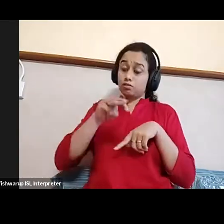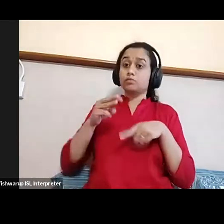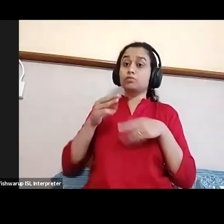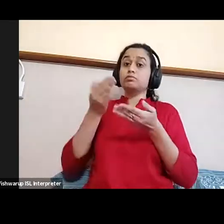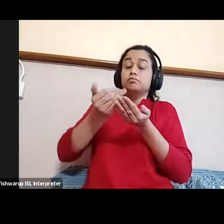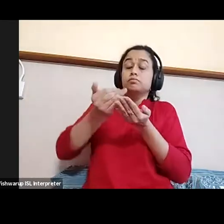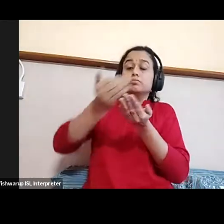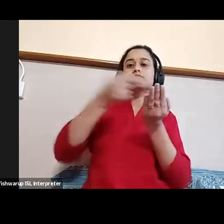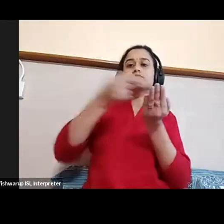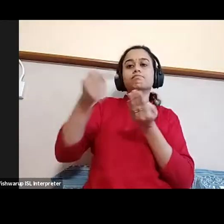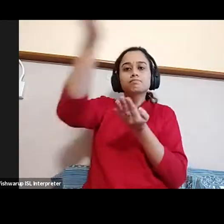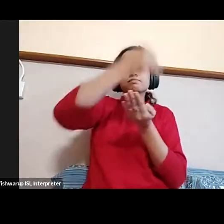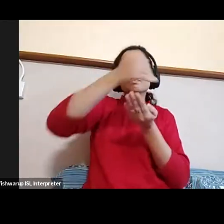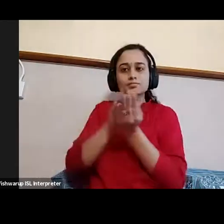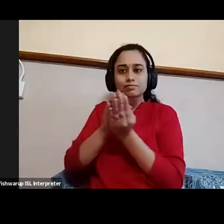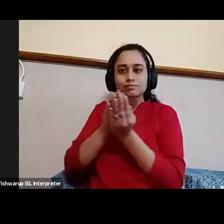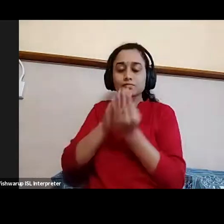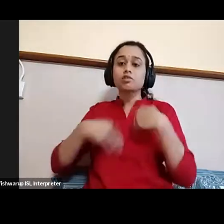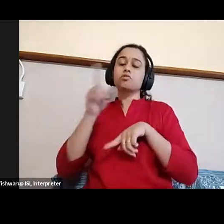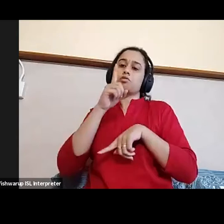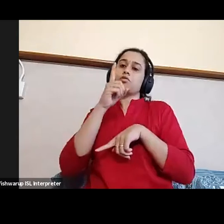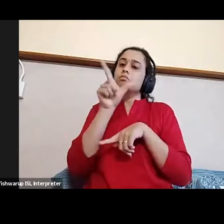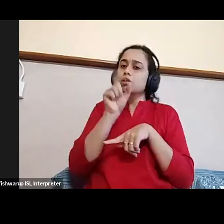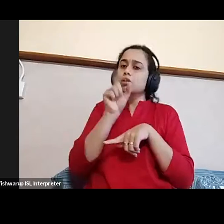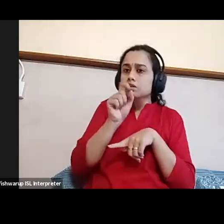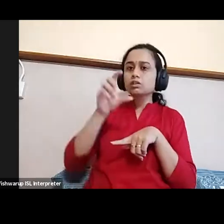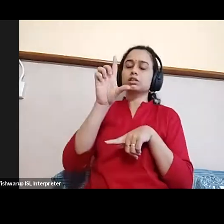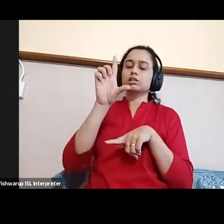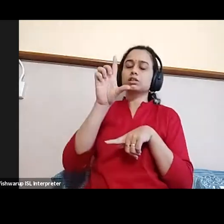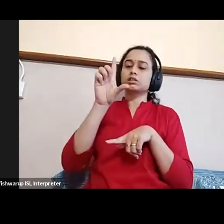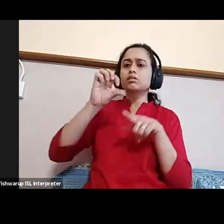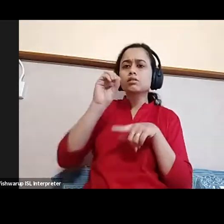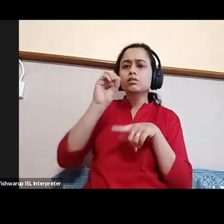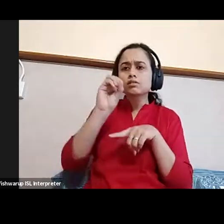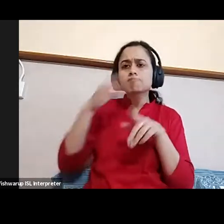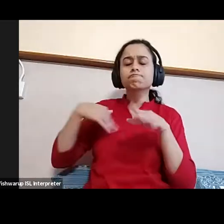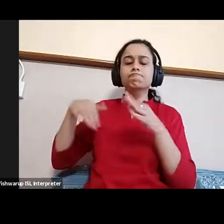80s and 90s and we have been busy archiving and cataloging his work over the last few years